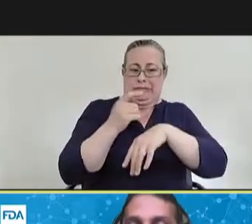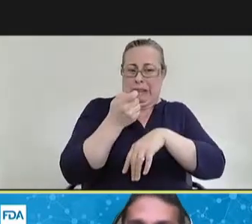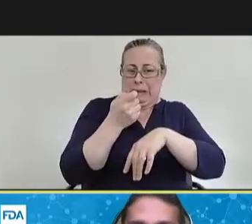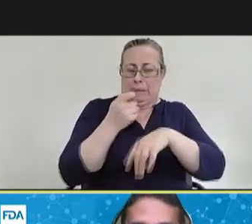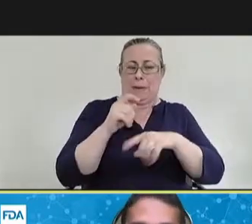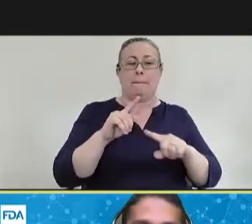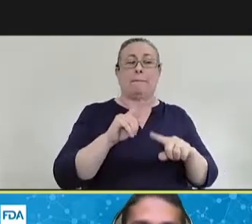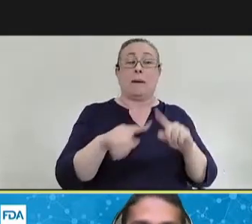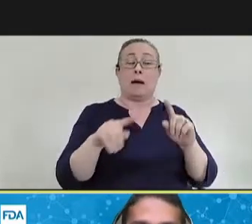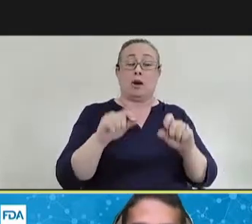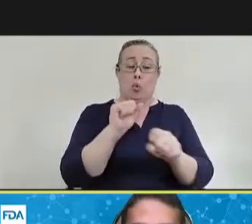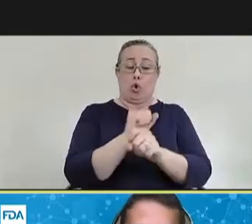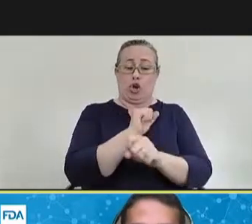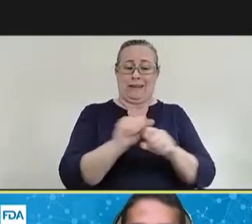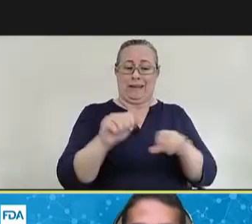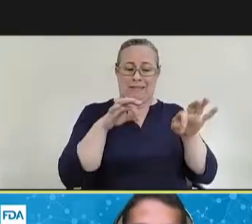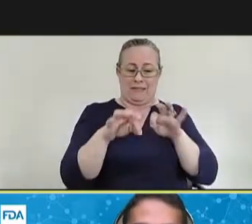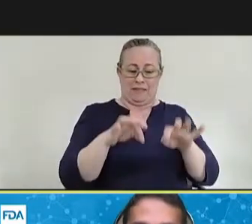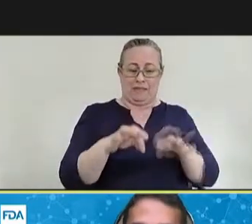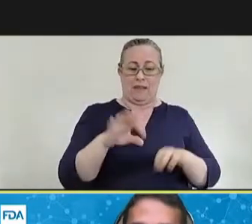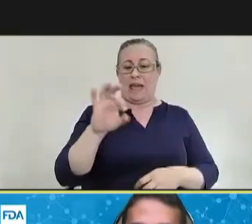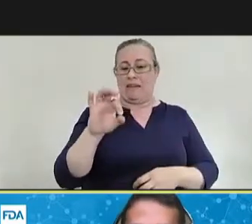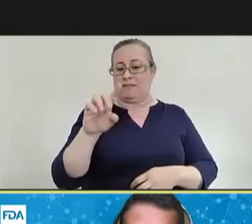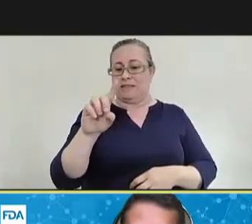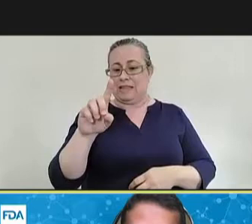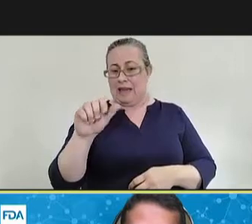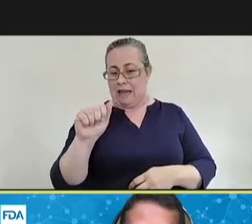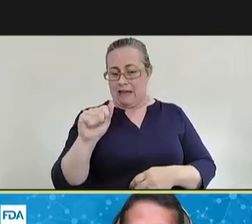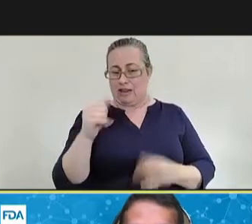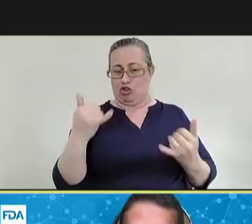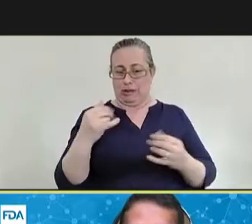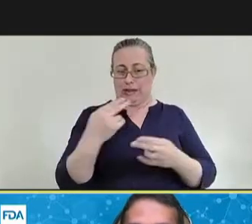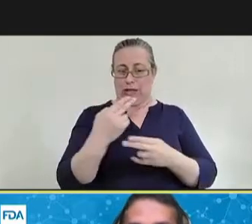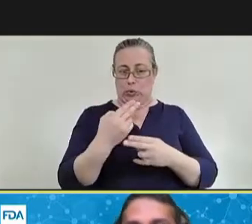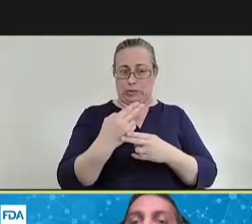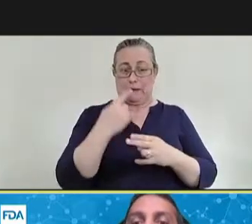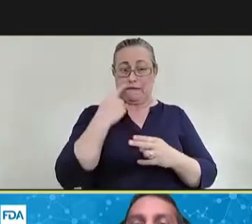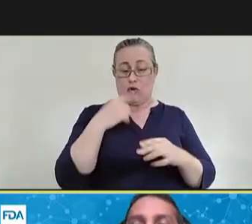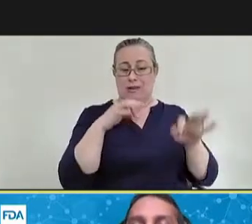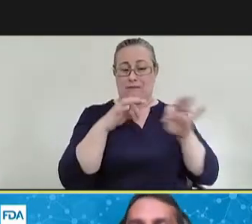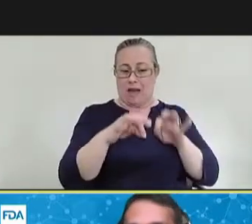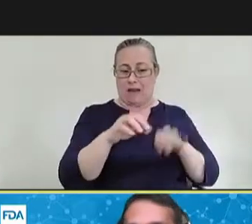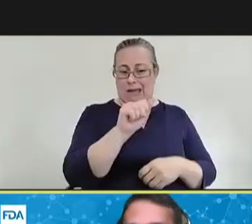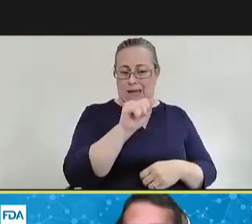working definition that FDA currently is using to define AI. And this is derived